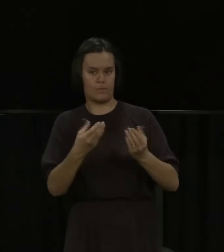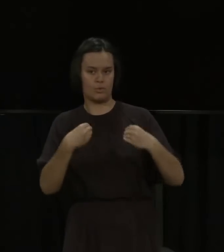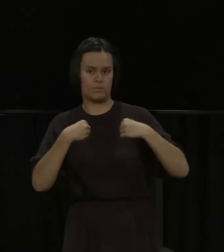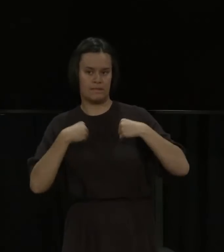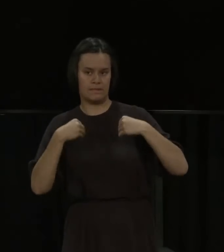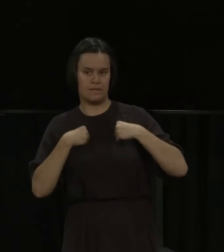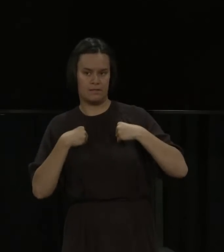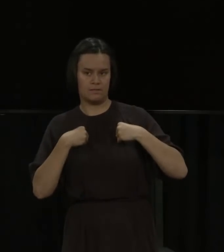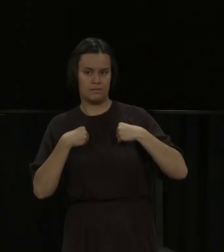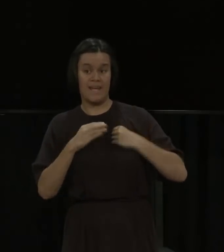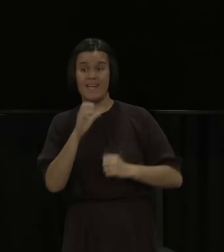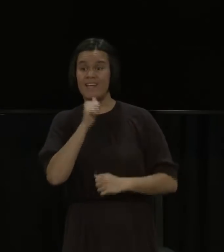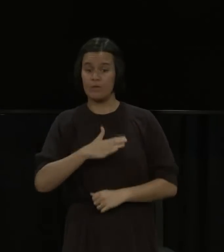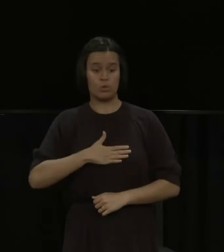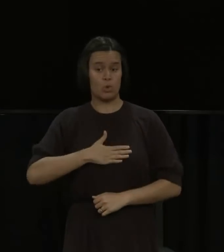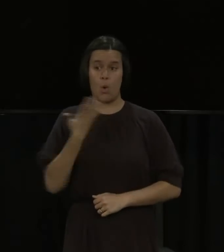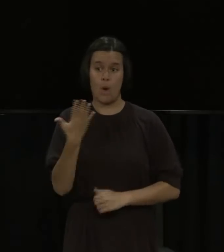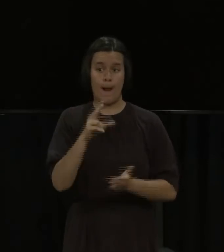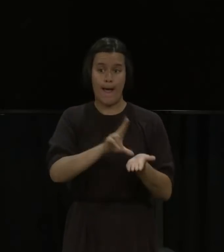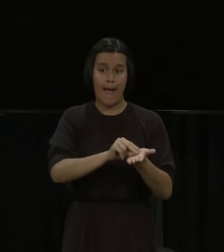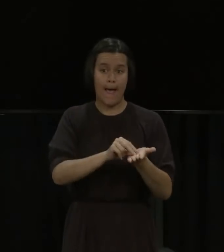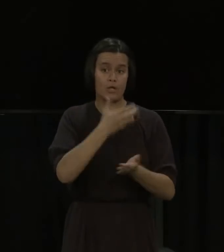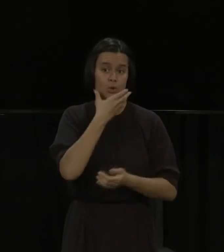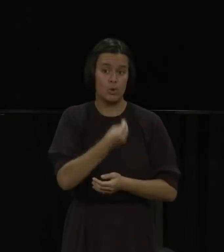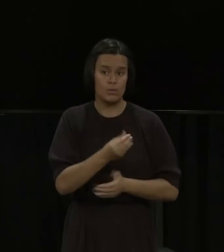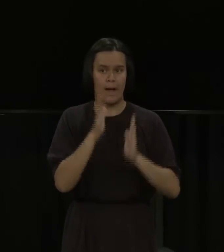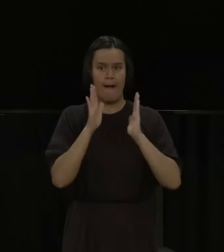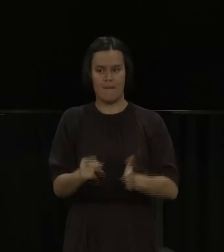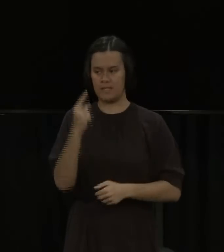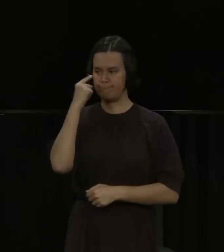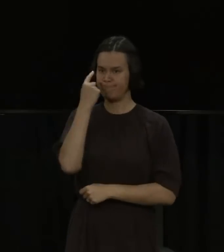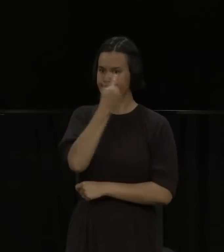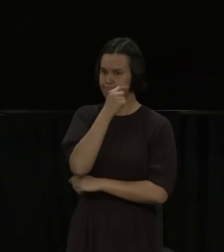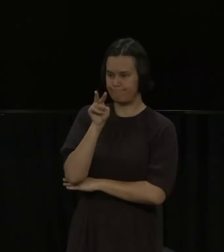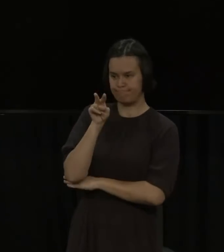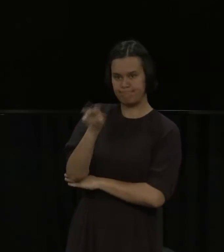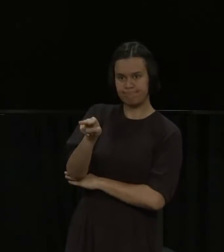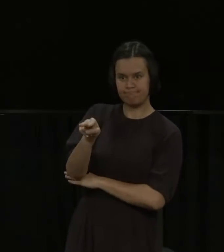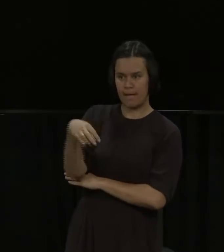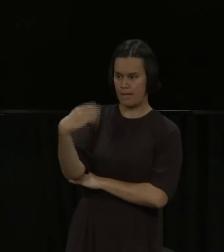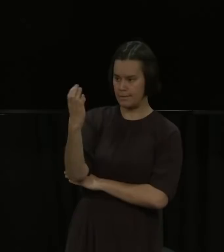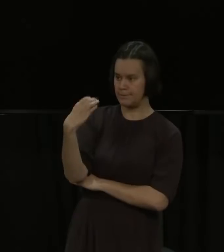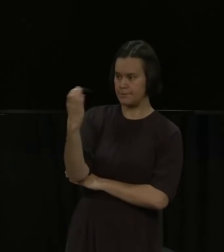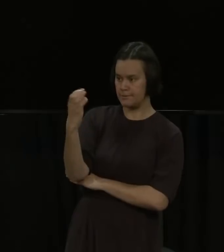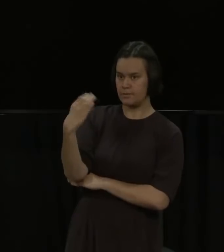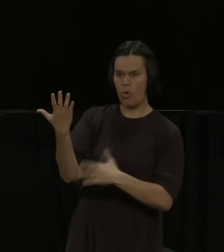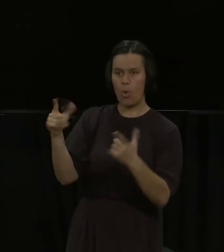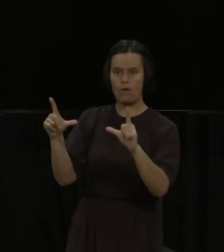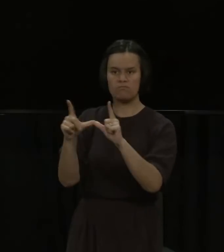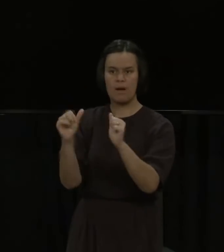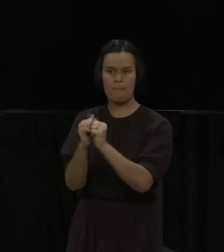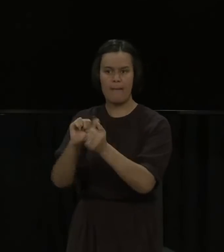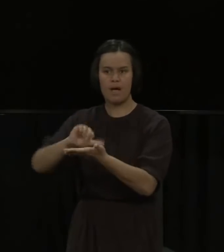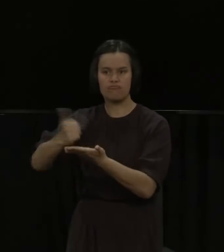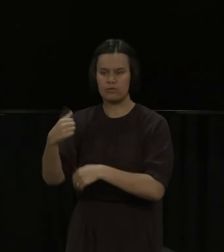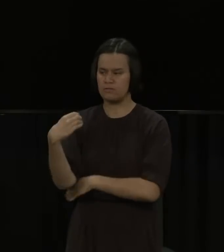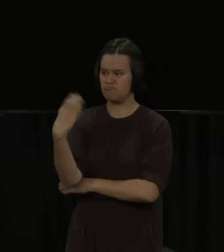It's not compulsory to use it. It's a tool, if they choose to